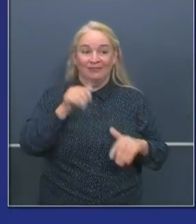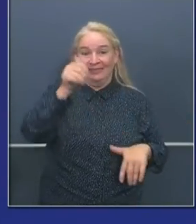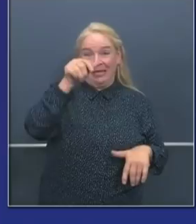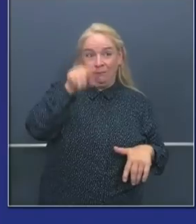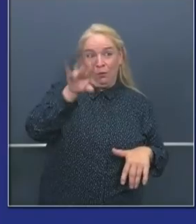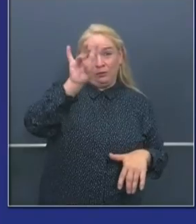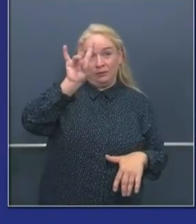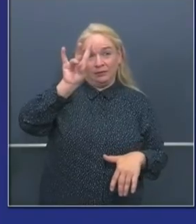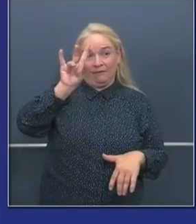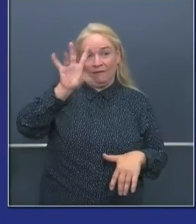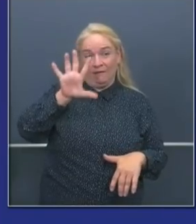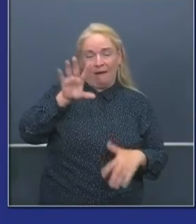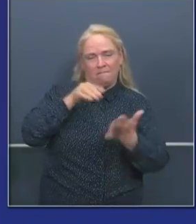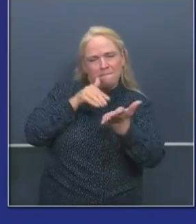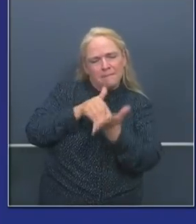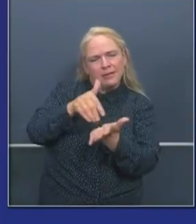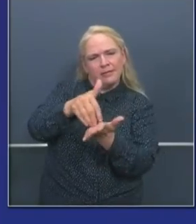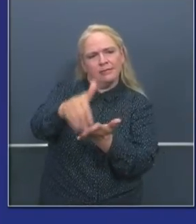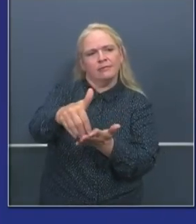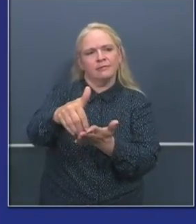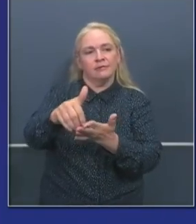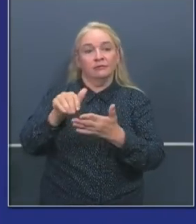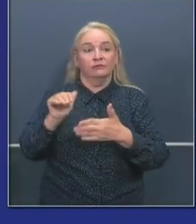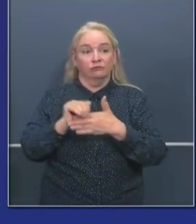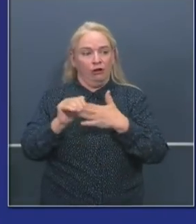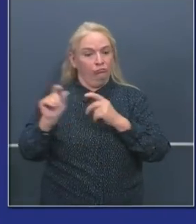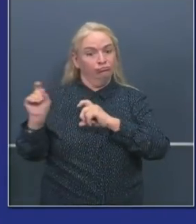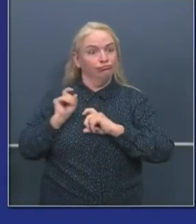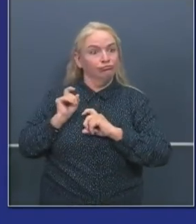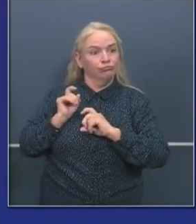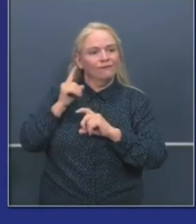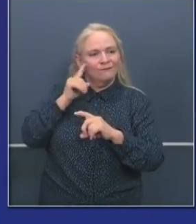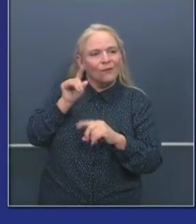SPREAD OF THIS VIRUS. WE'VE ALREADY RECEIVED AND I